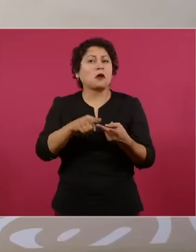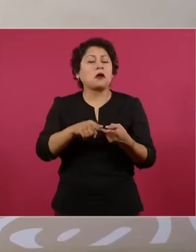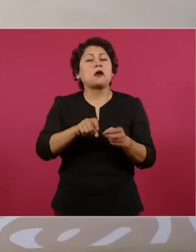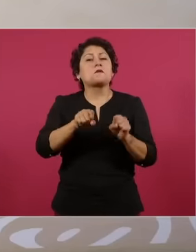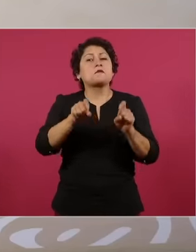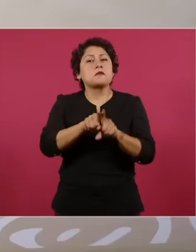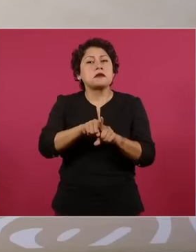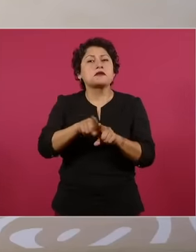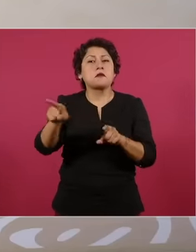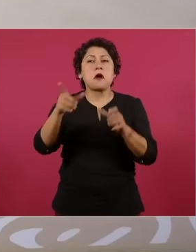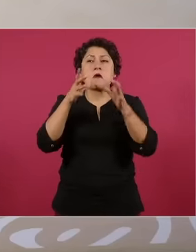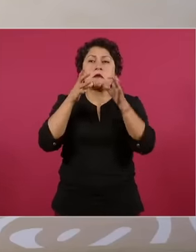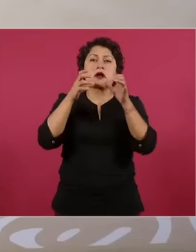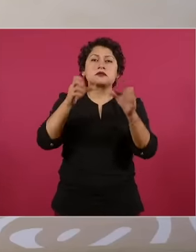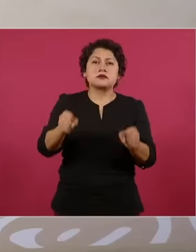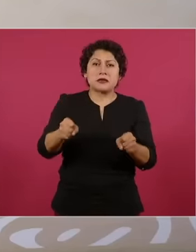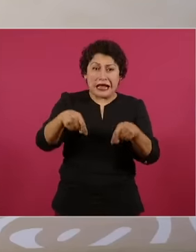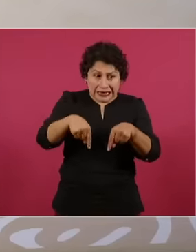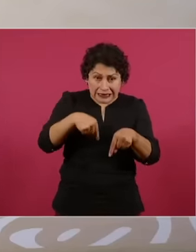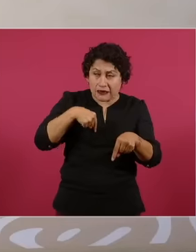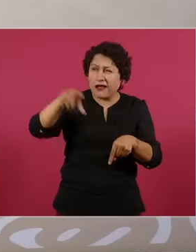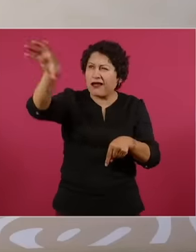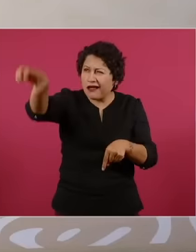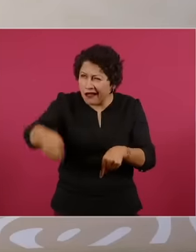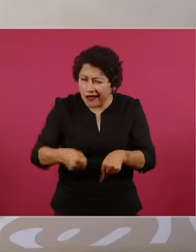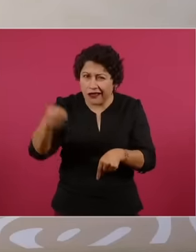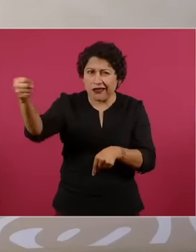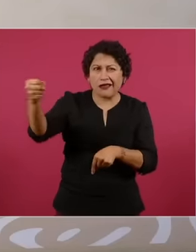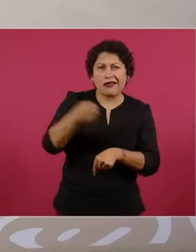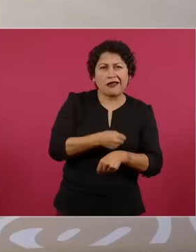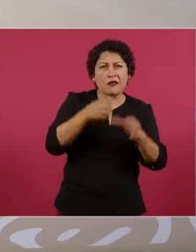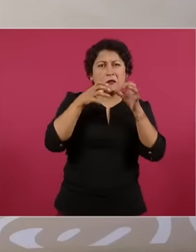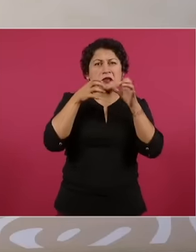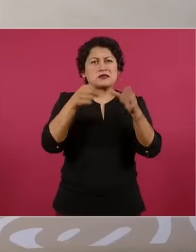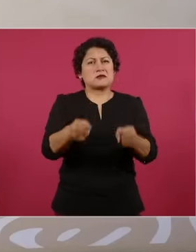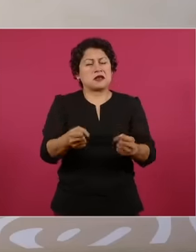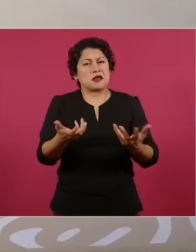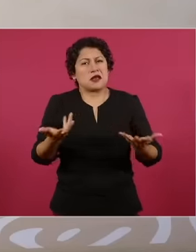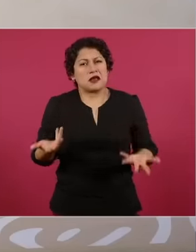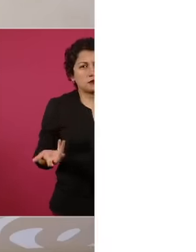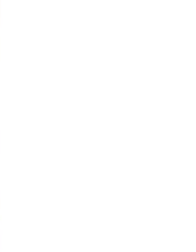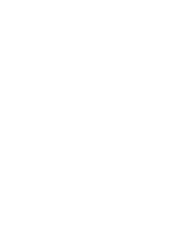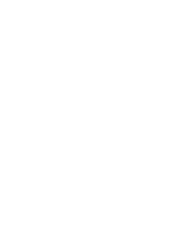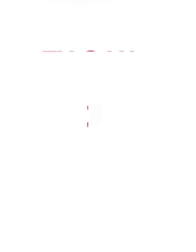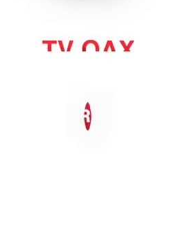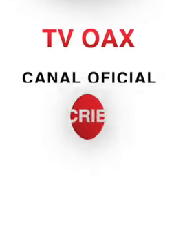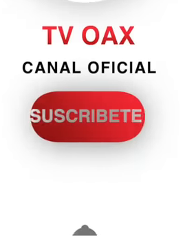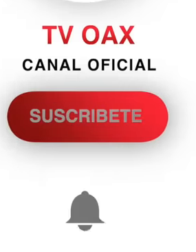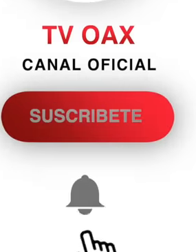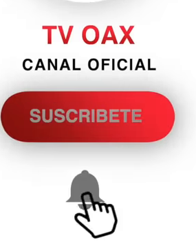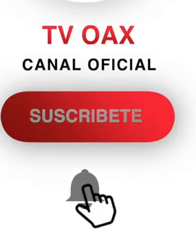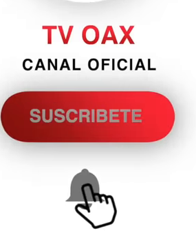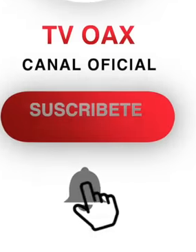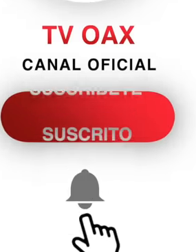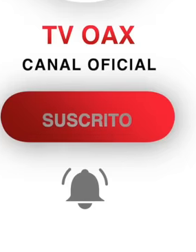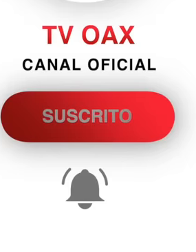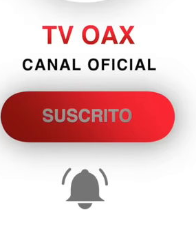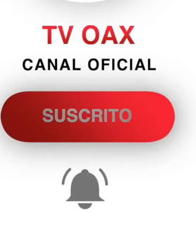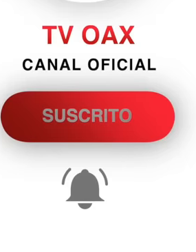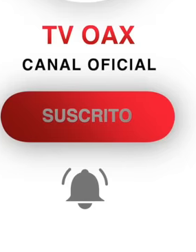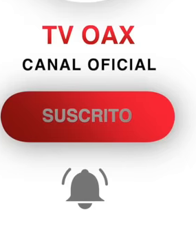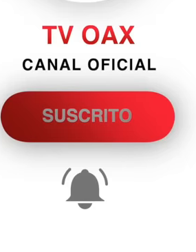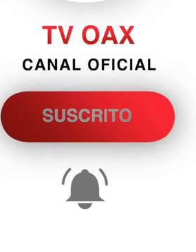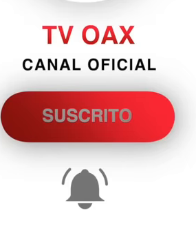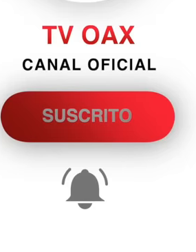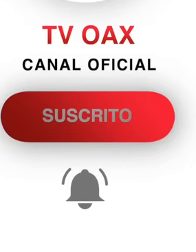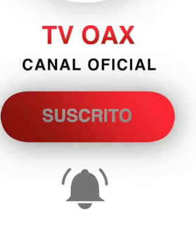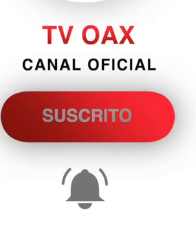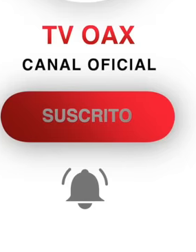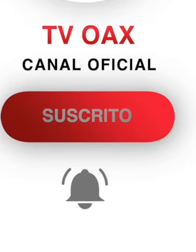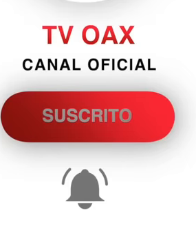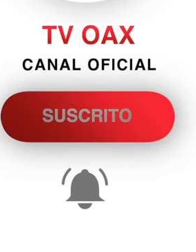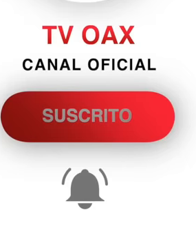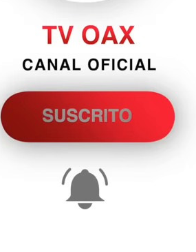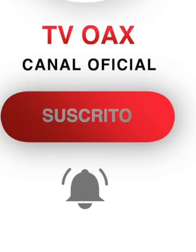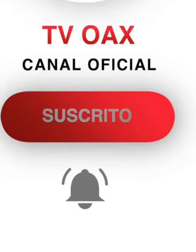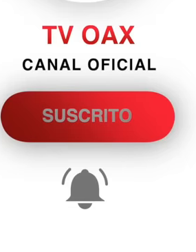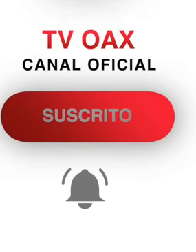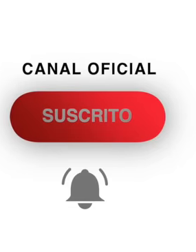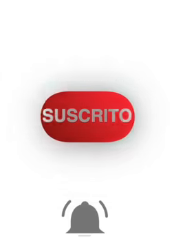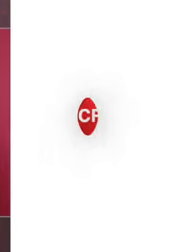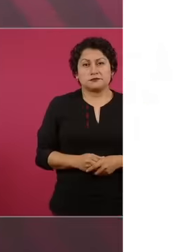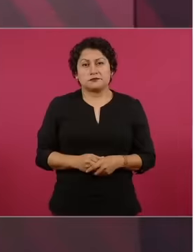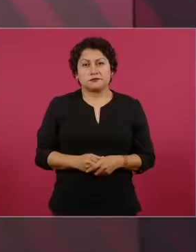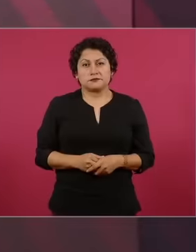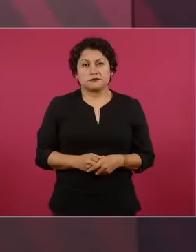in the United States